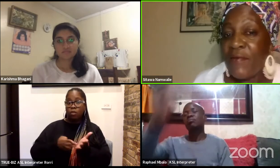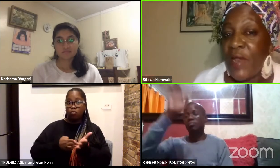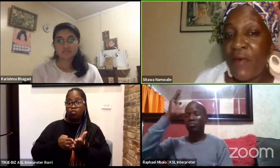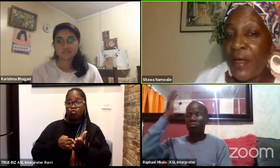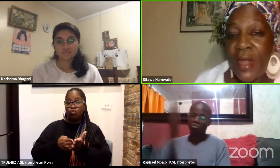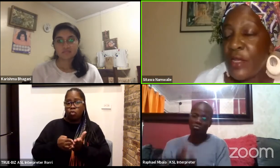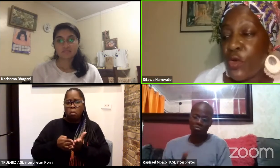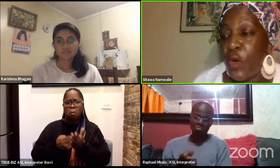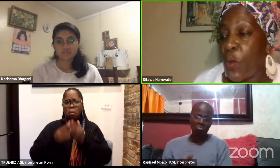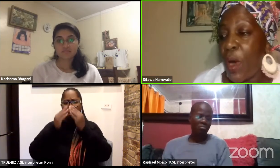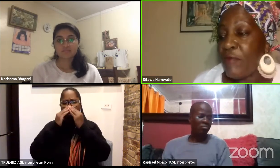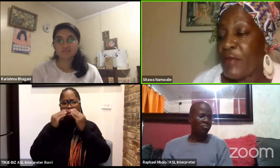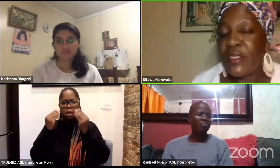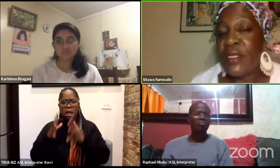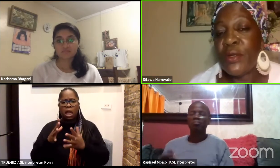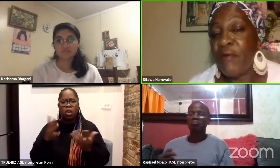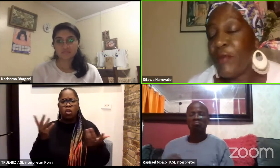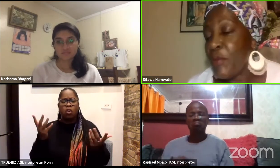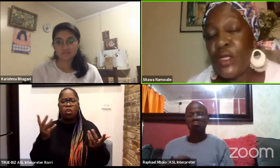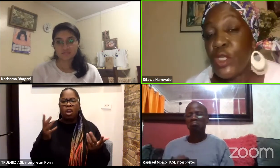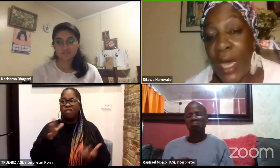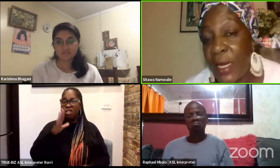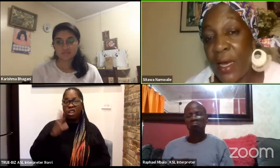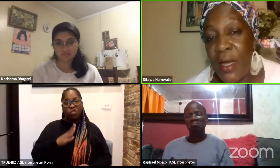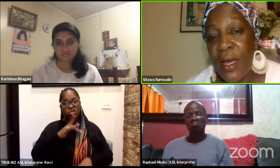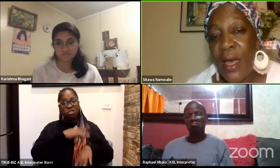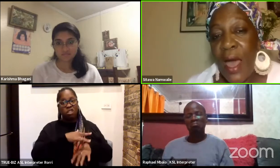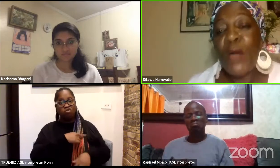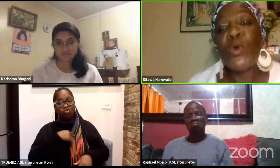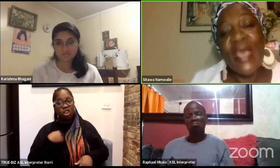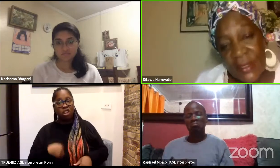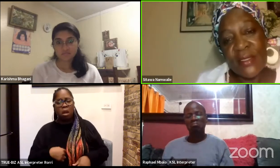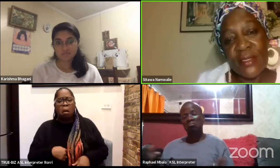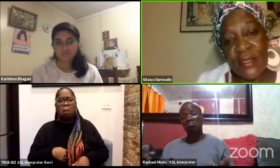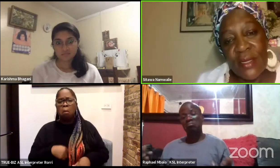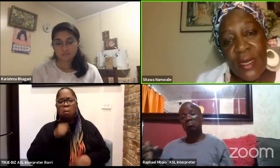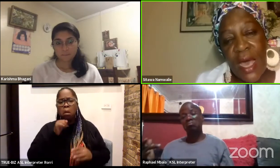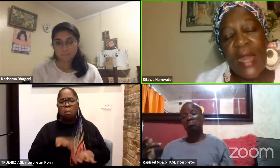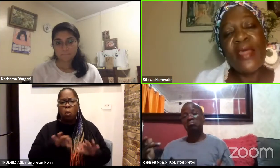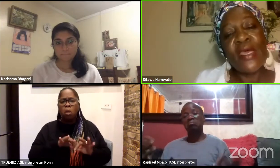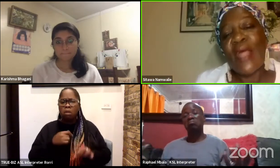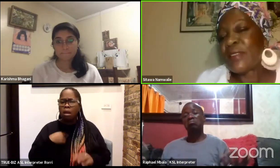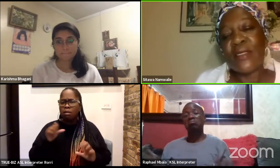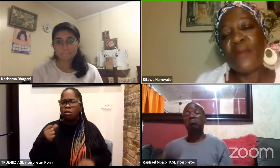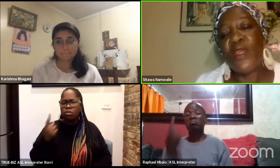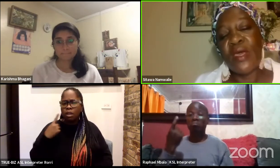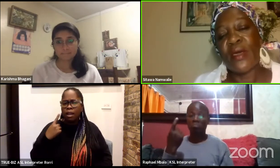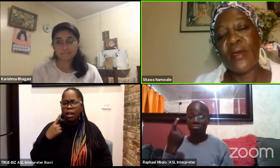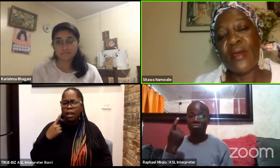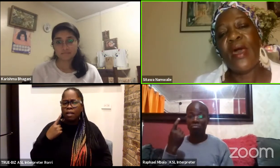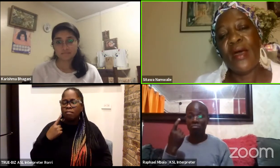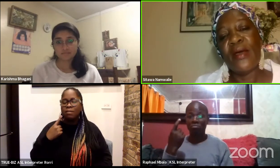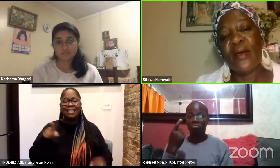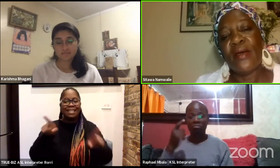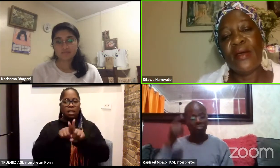that I've never been to China. I would get it, and I think that's the same thing. Yeah.